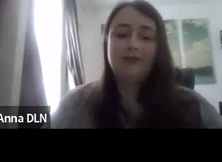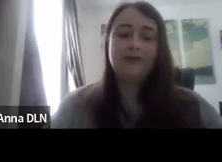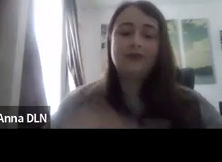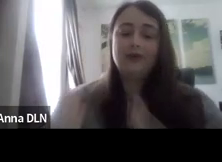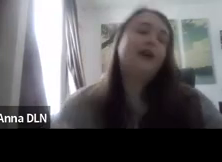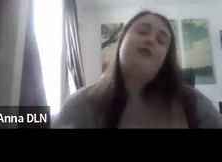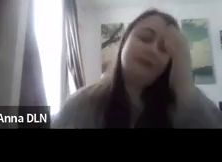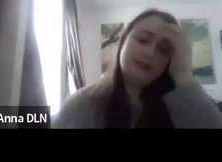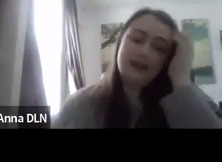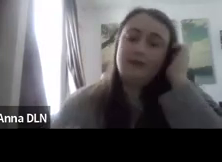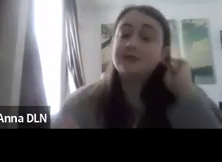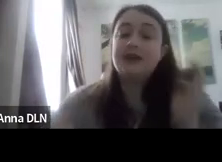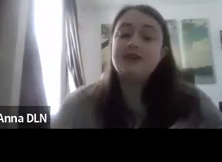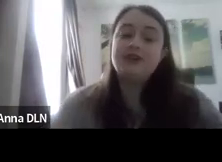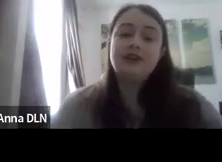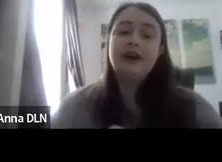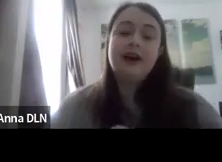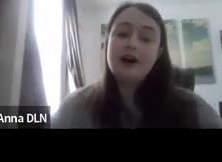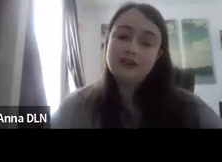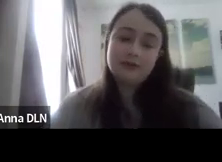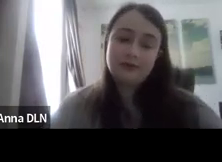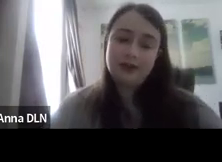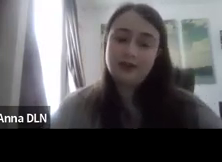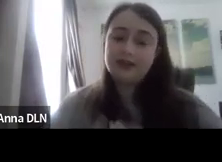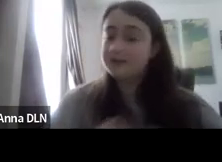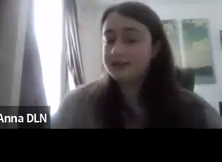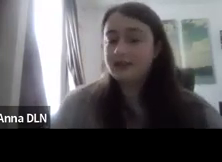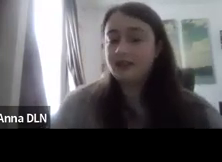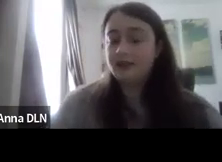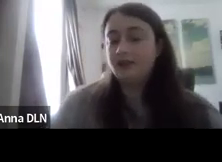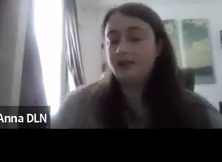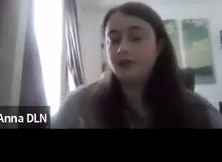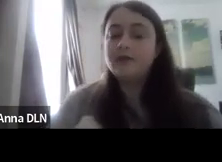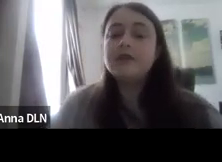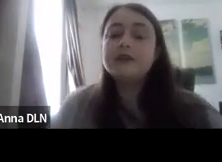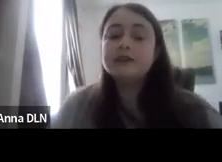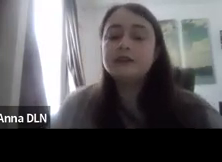So I gave them the same explanation, asked them to make things explicit they might think was obvious,